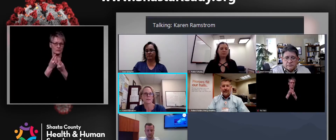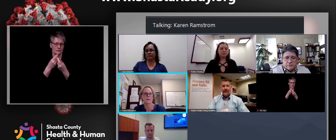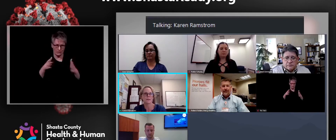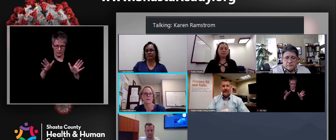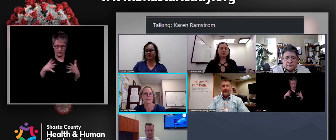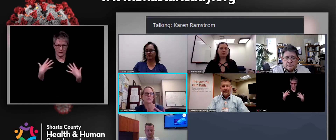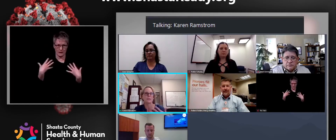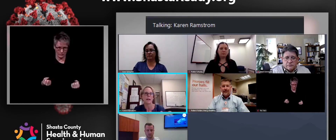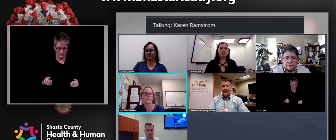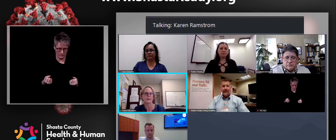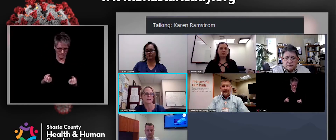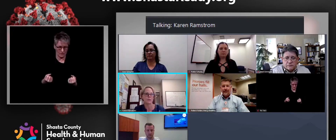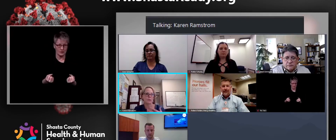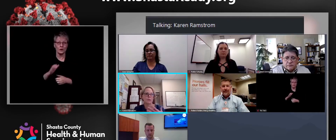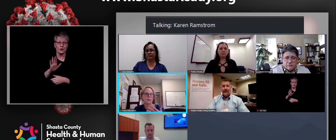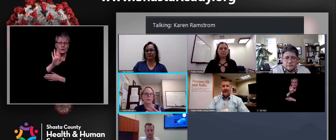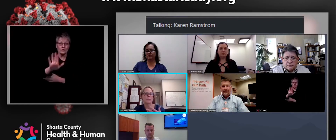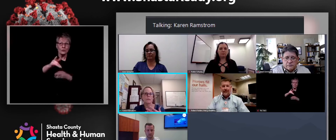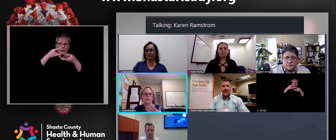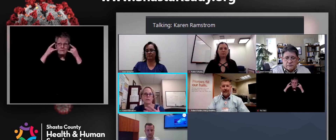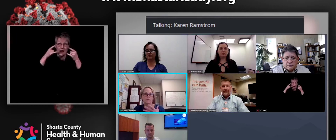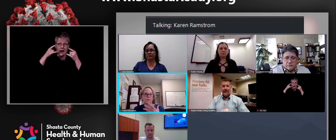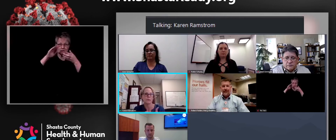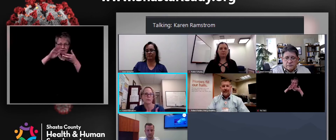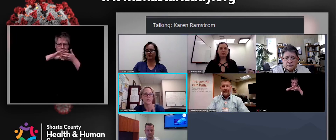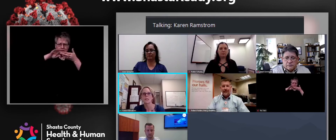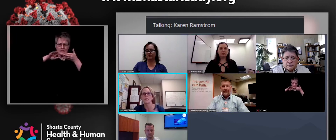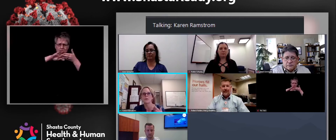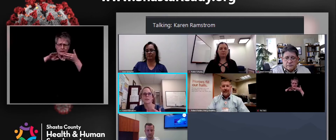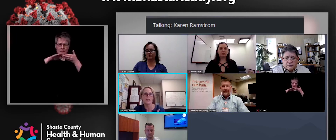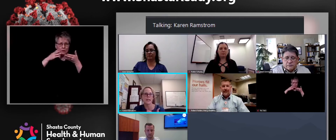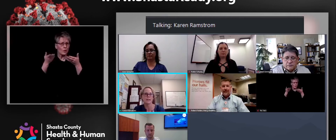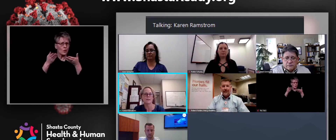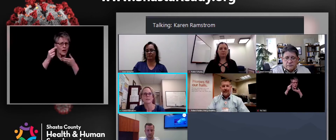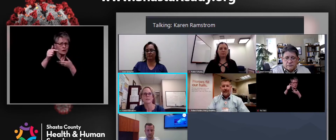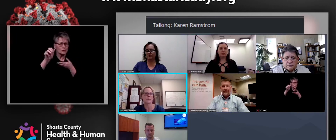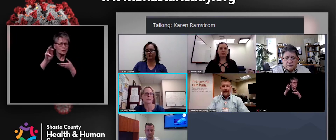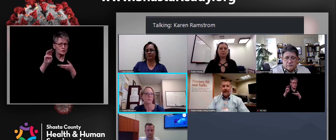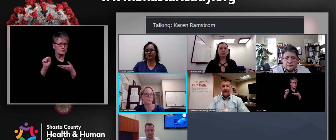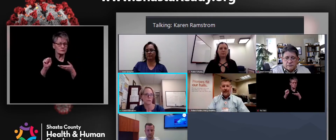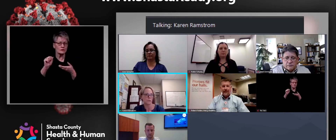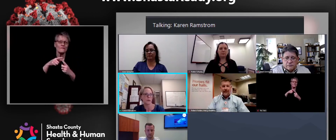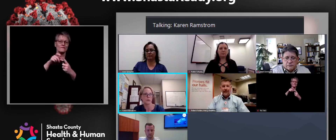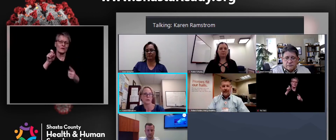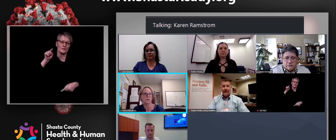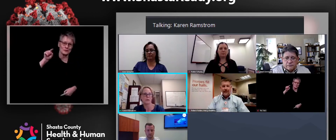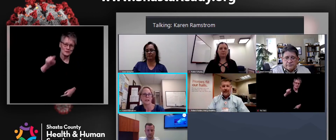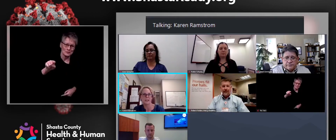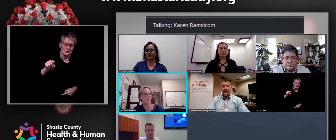that you've contributed to that mask through your breathing or your hands, or whether you've